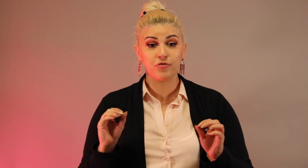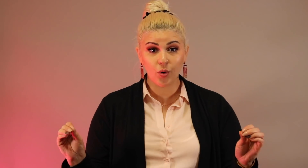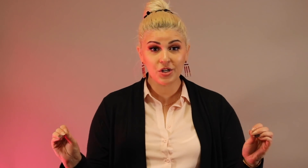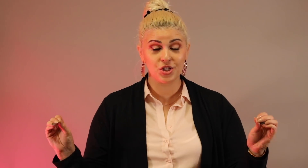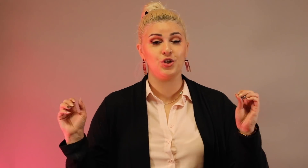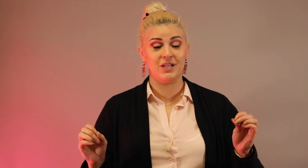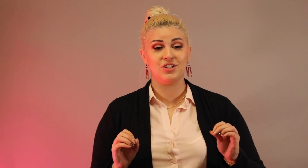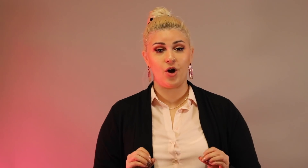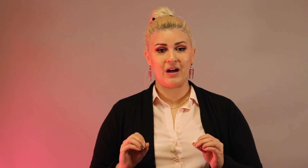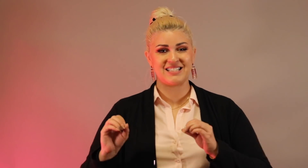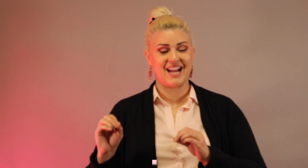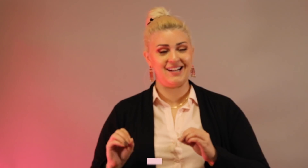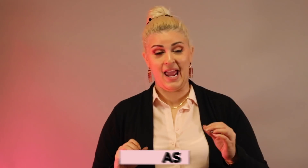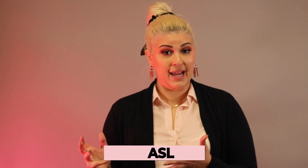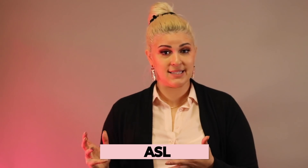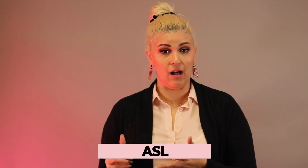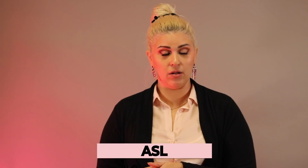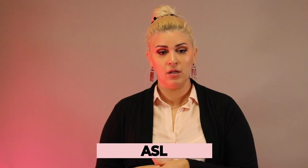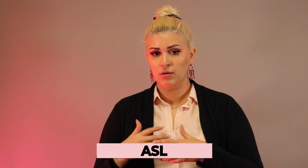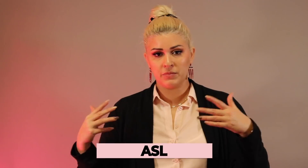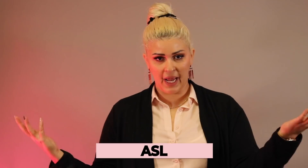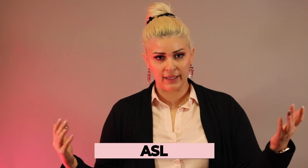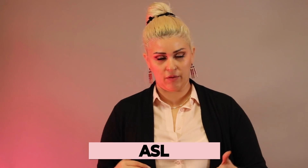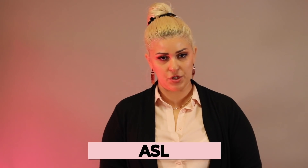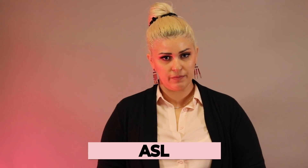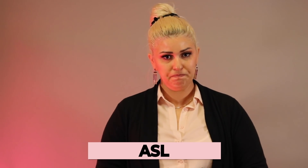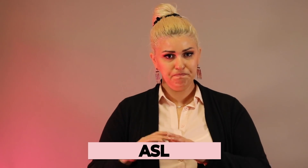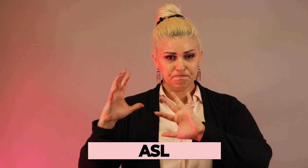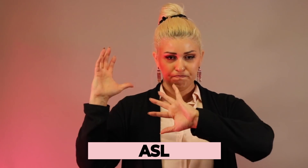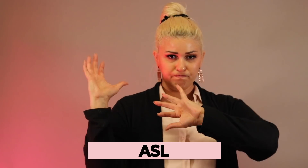Of course you need to know how to sign ASL, sign language.